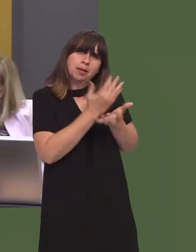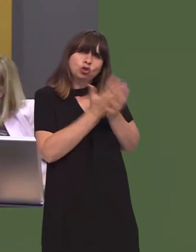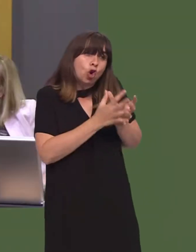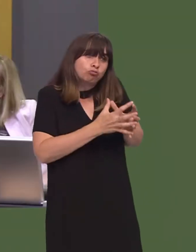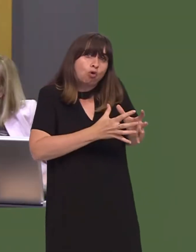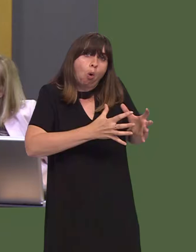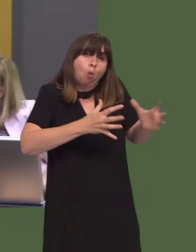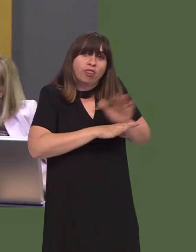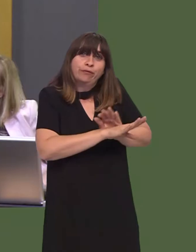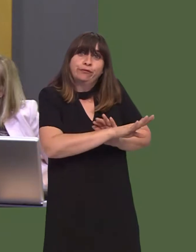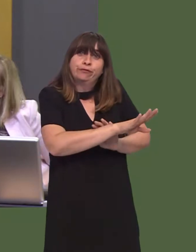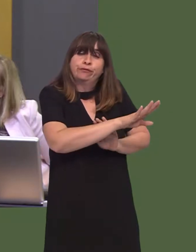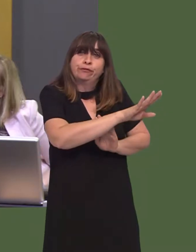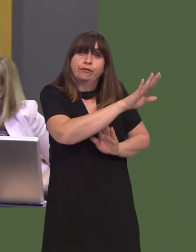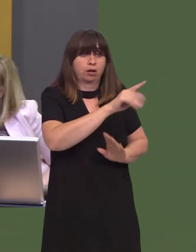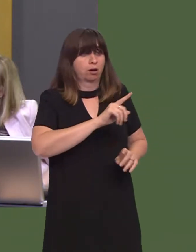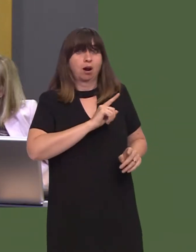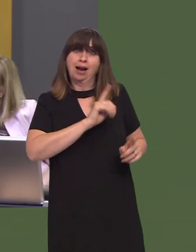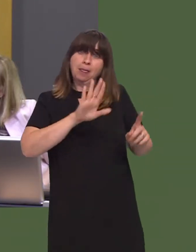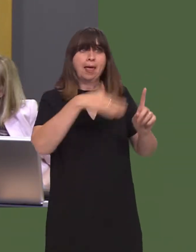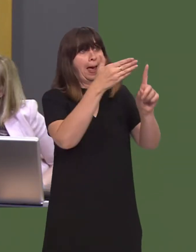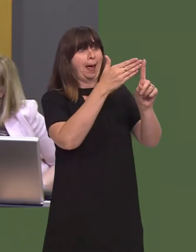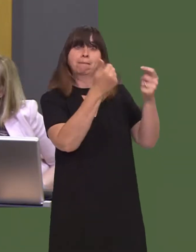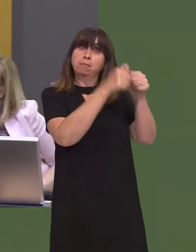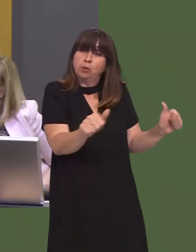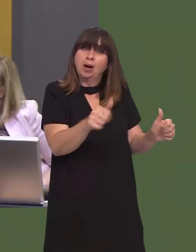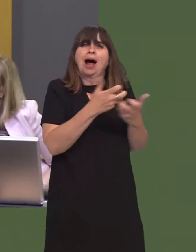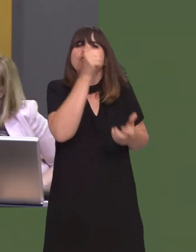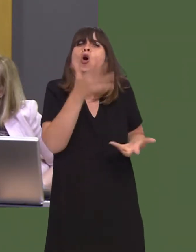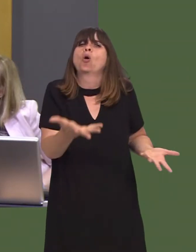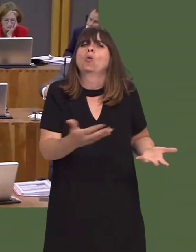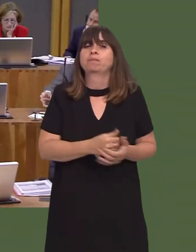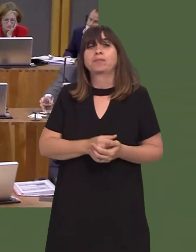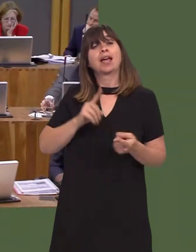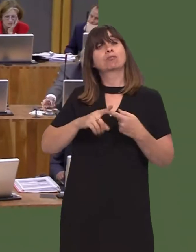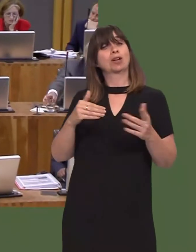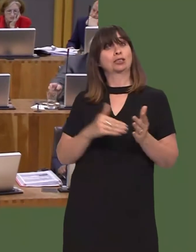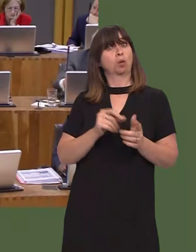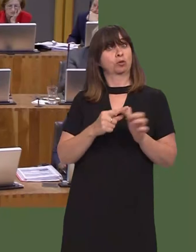that that actually does take place and that the purpose of the zone is actually being achieved? Carwyn Jones: Weíre confident that the enterprise